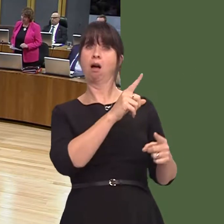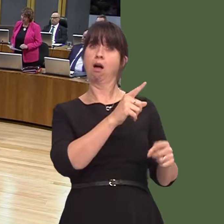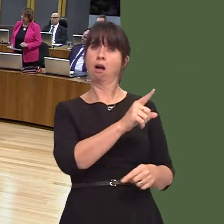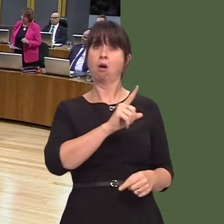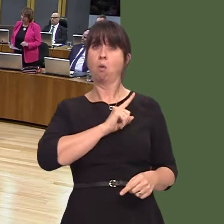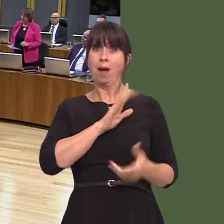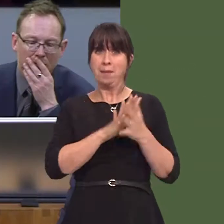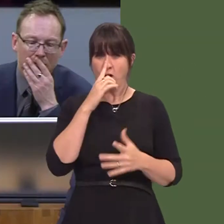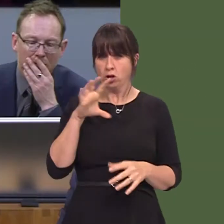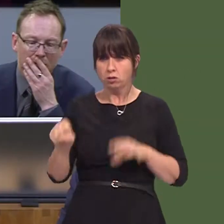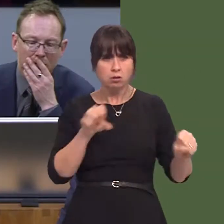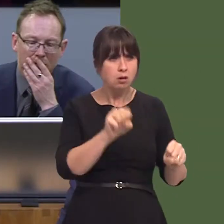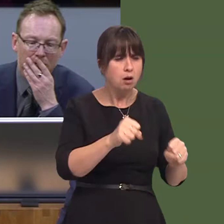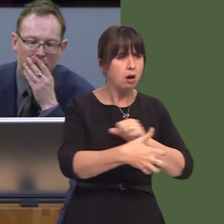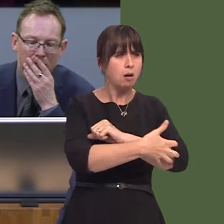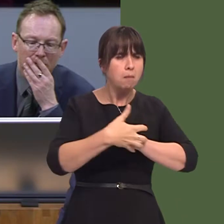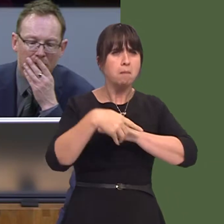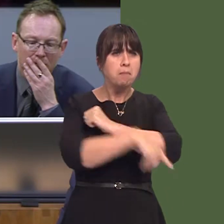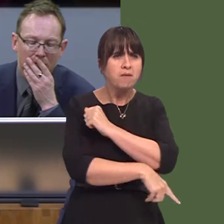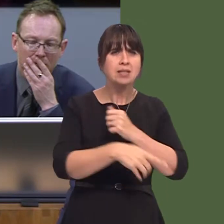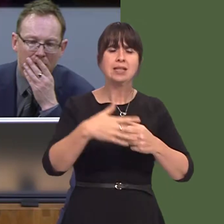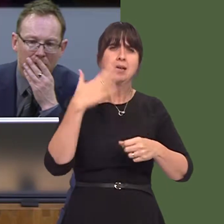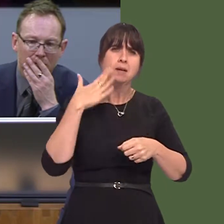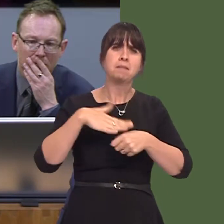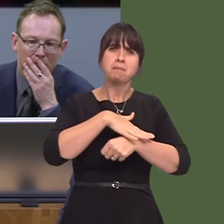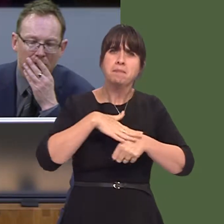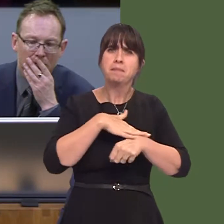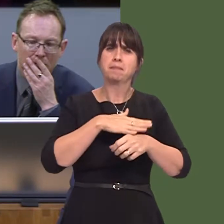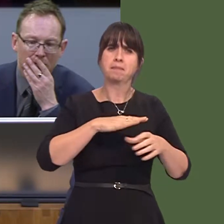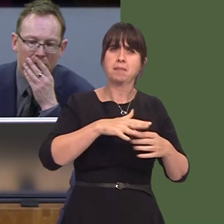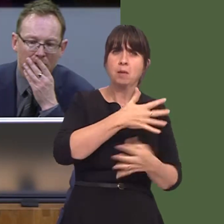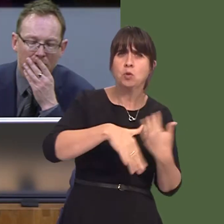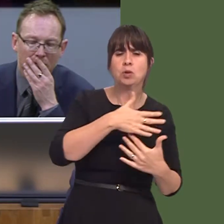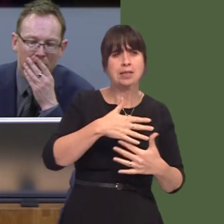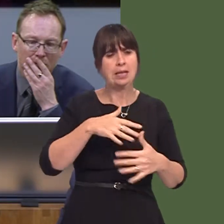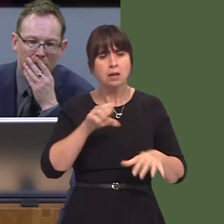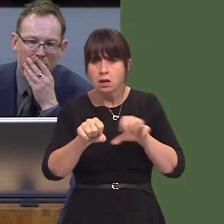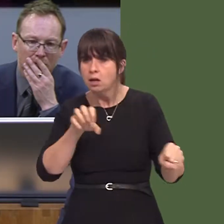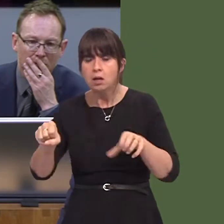areas of poverty in black and minority ethnic communities, where we might actually be able